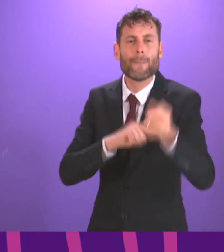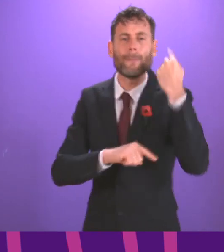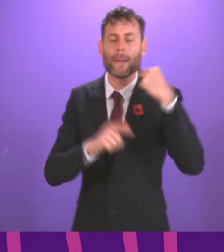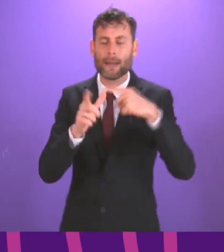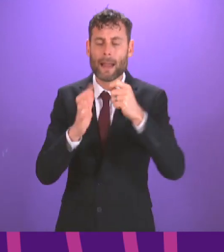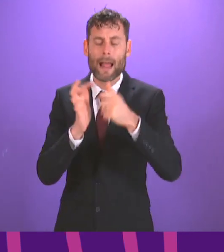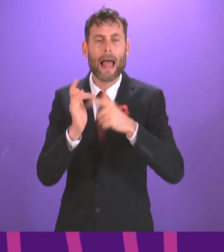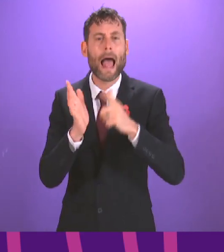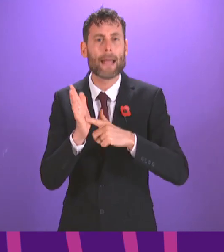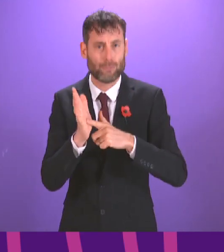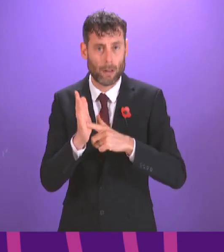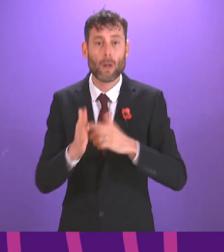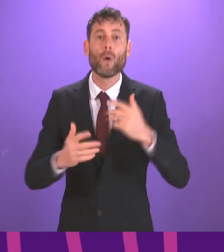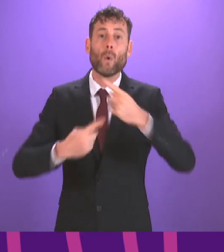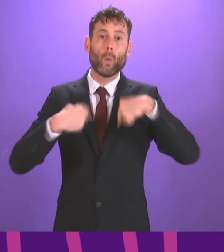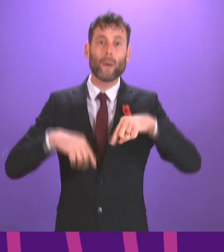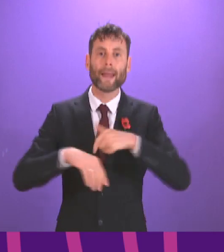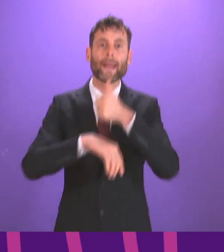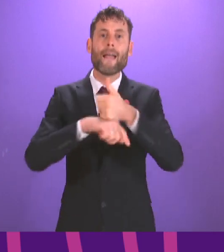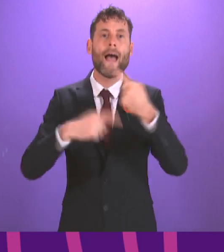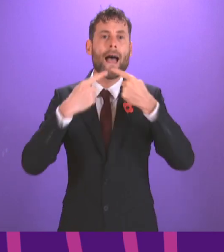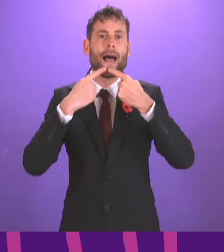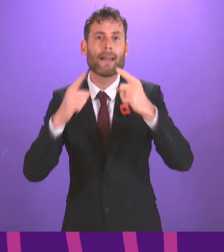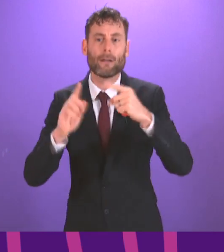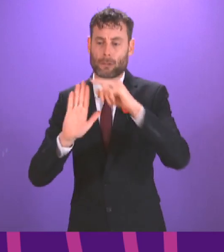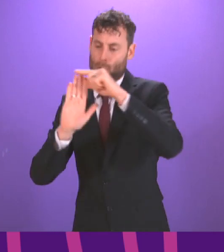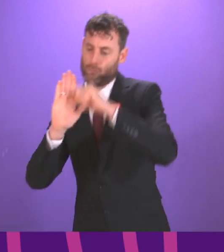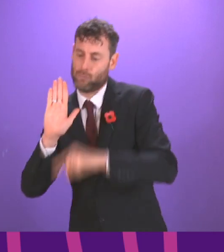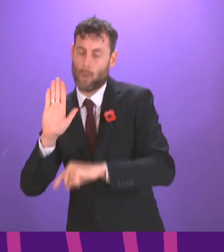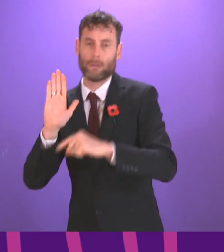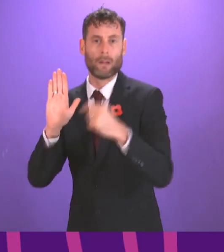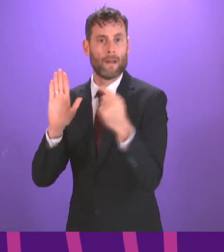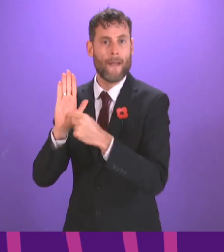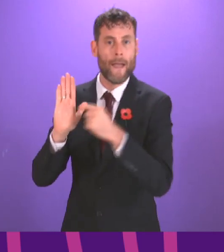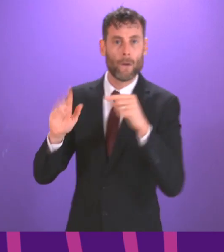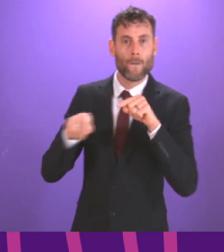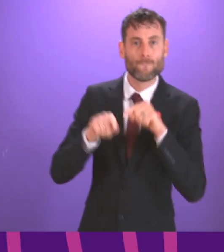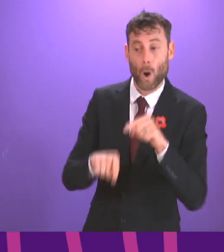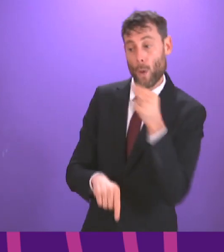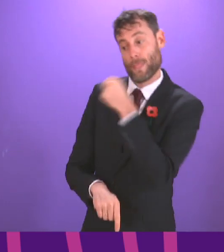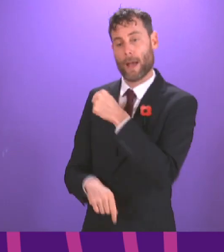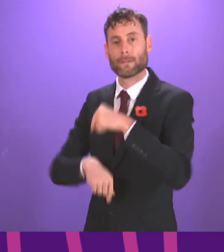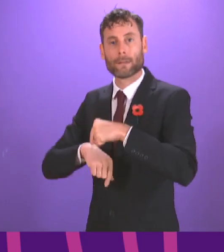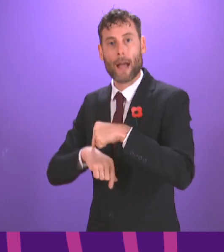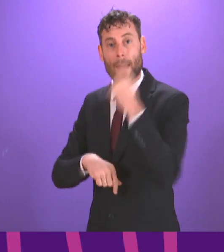changing advice and evidence, we moved to testing of discharges to care homes, and just